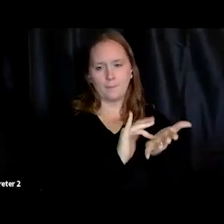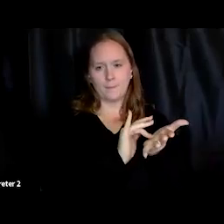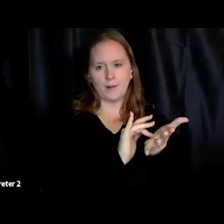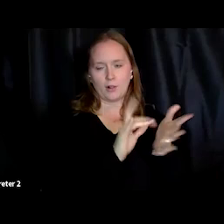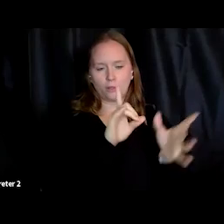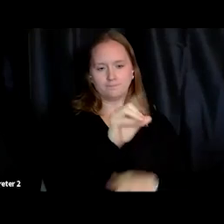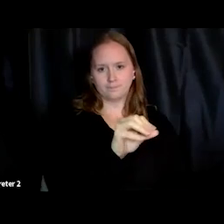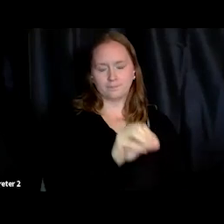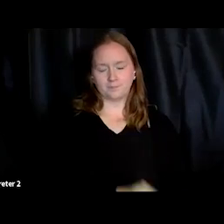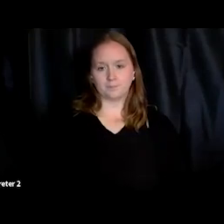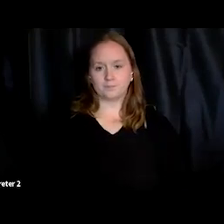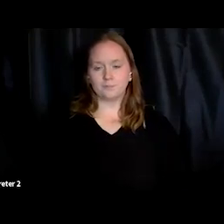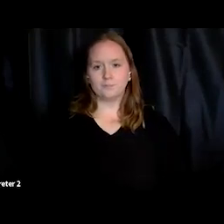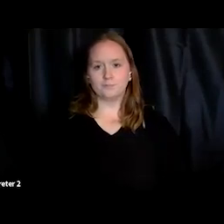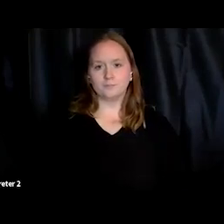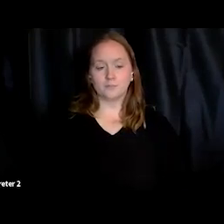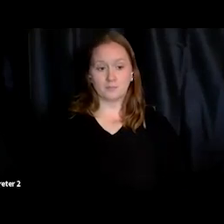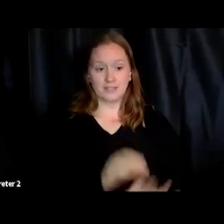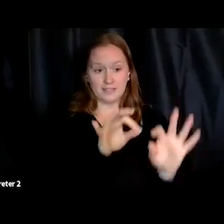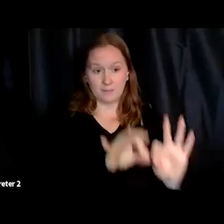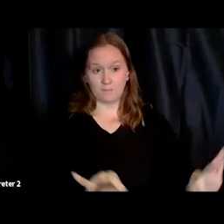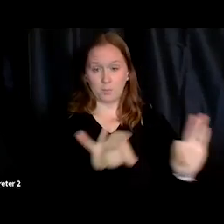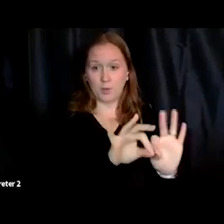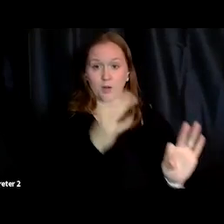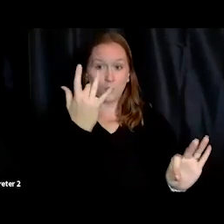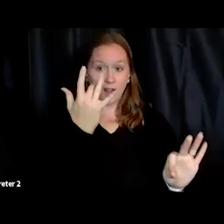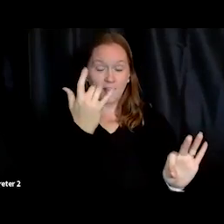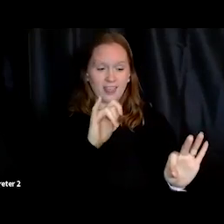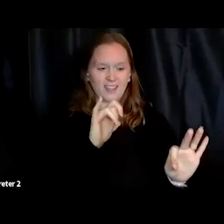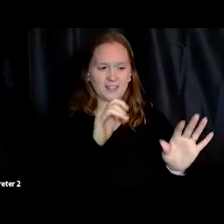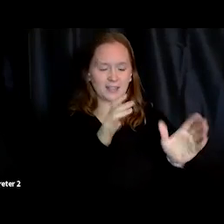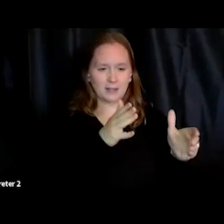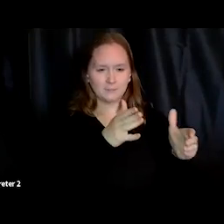They're important because they're your roadmap. They tell you exactly the signs and symptoms